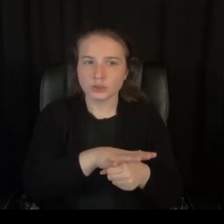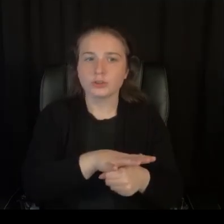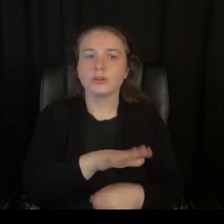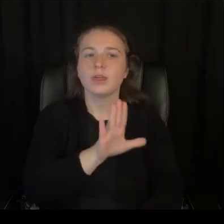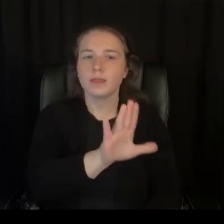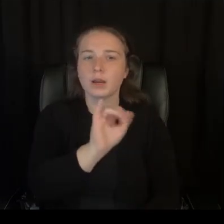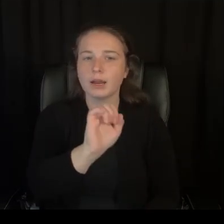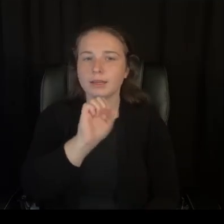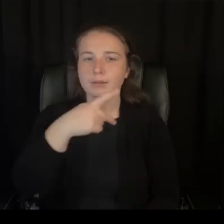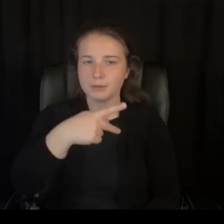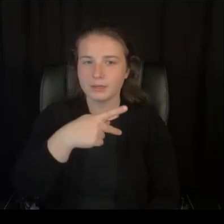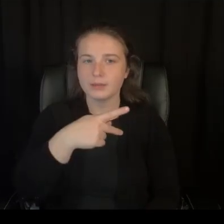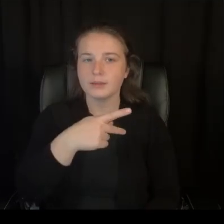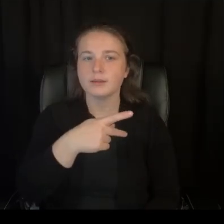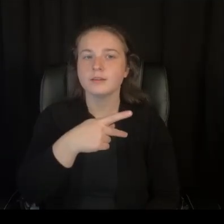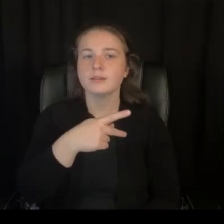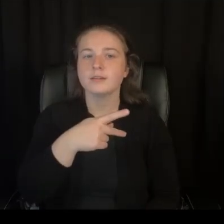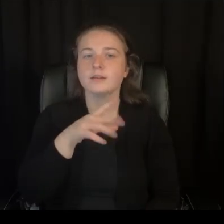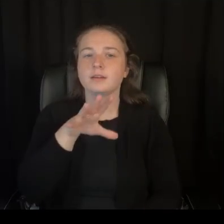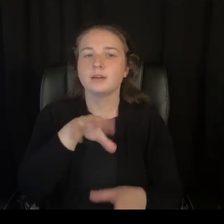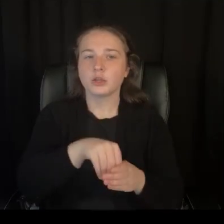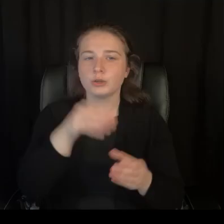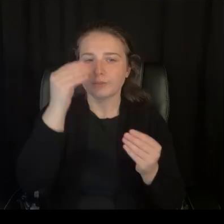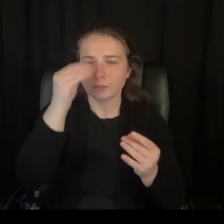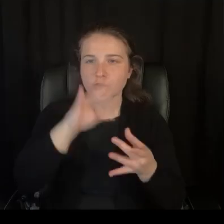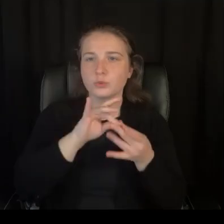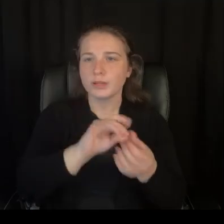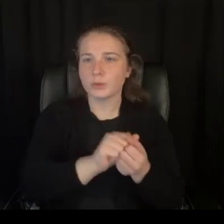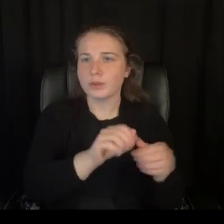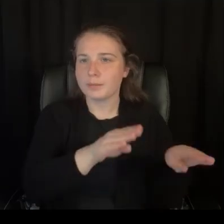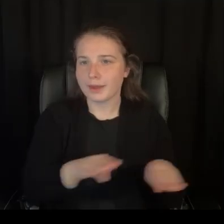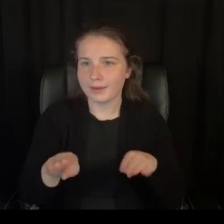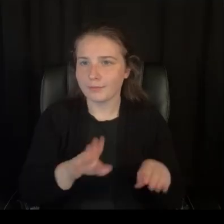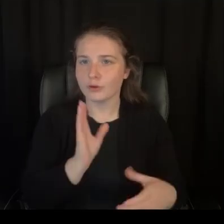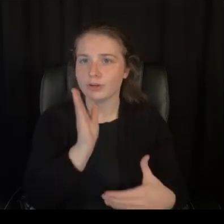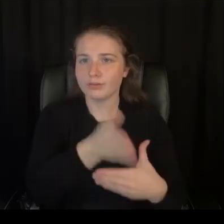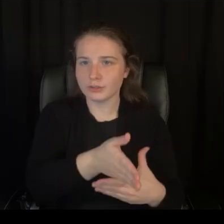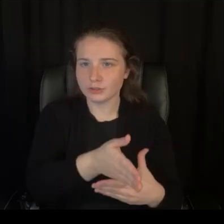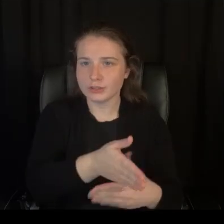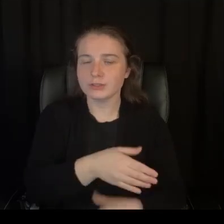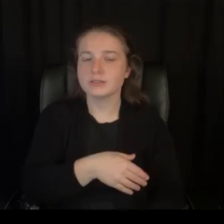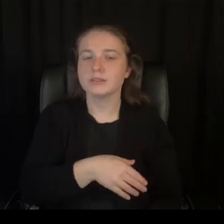education program or IEP include information about behavior interventions